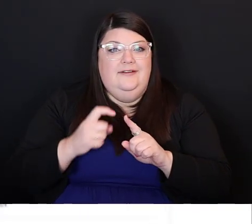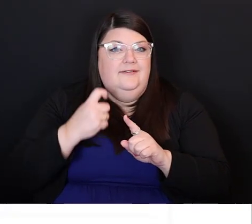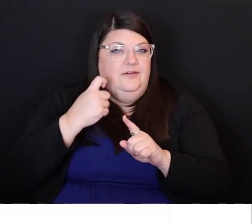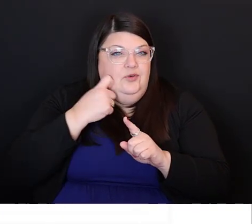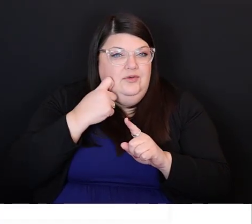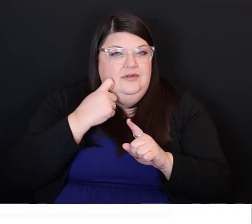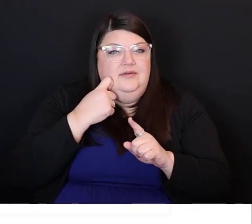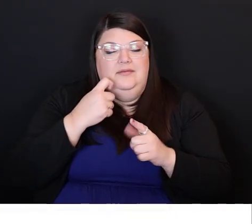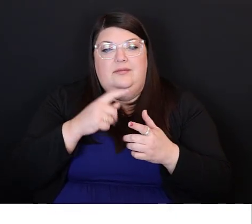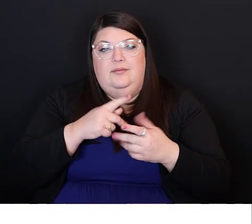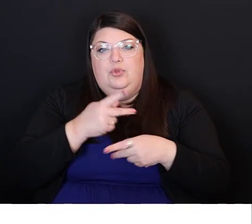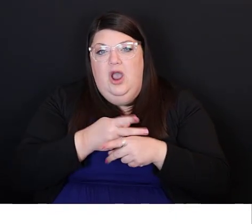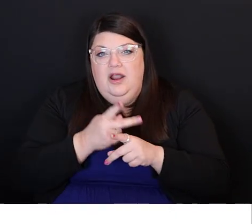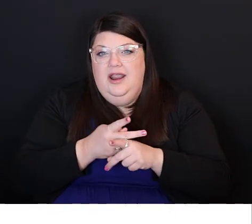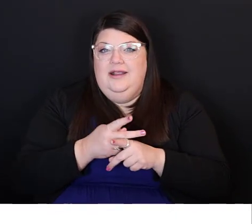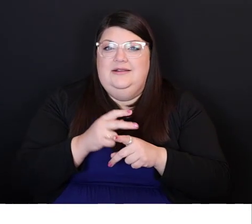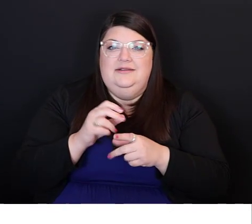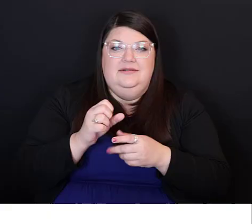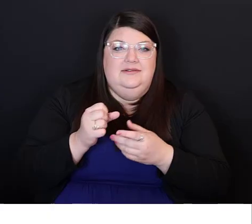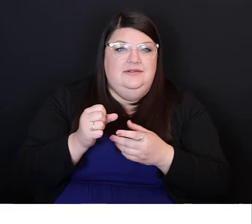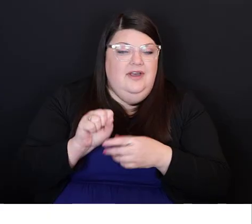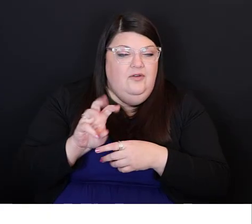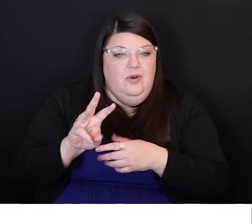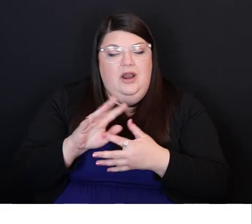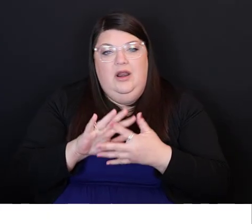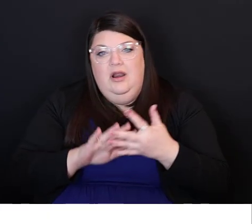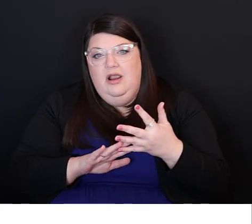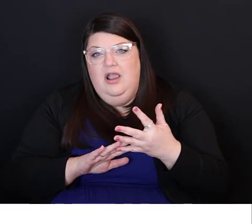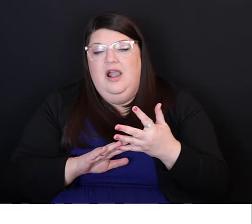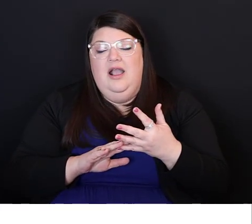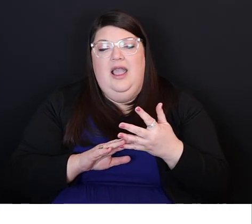people with activities as they struggle to aging or with disabilities.